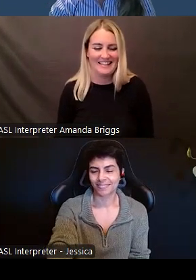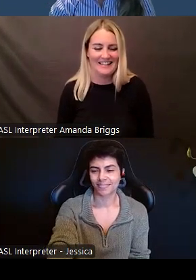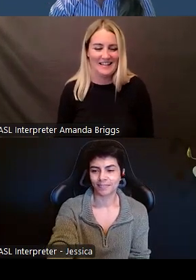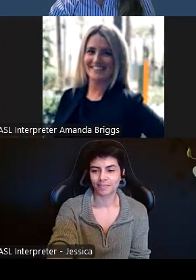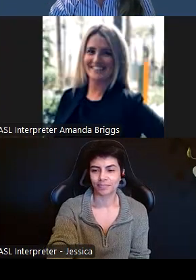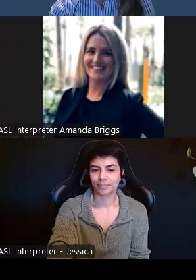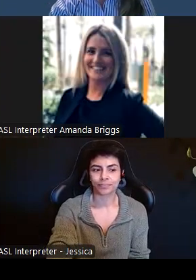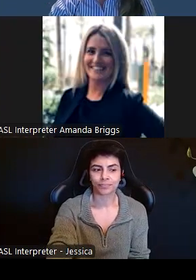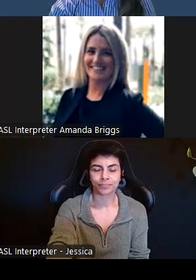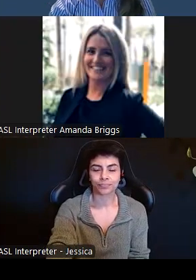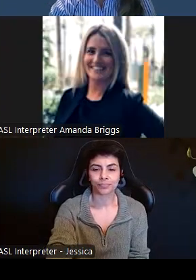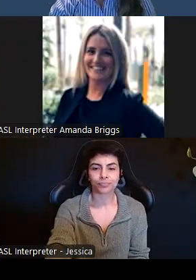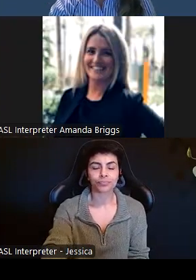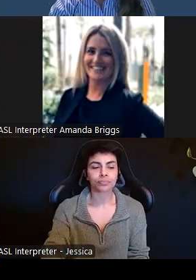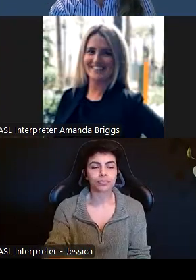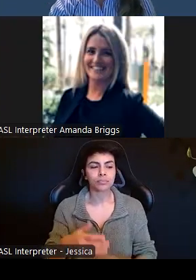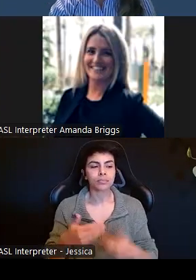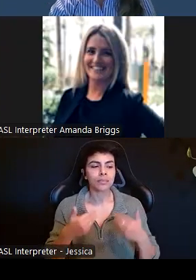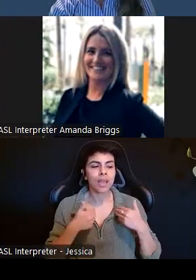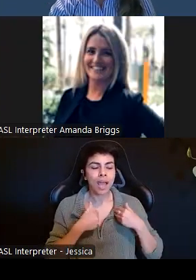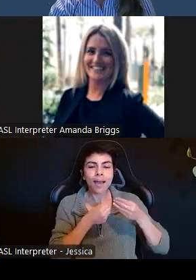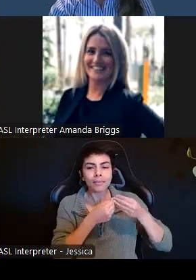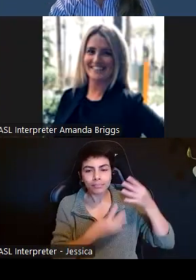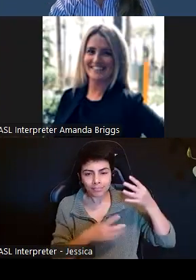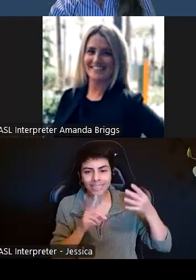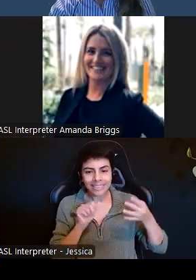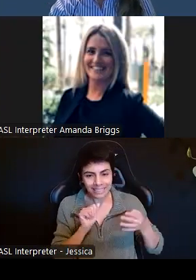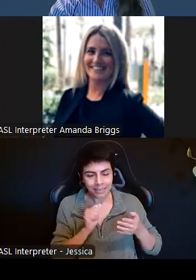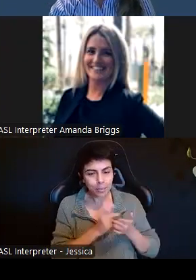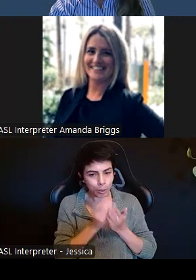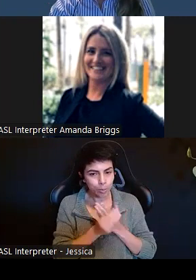There are also a number of disability-based programs for Medi-Cal eligibility.